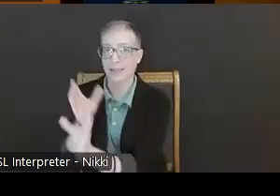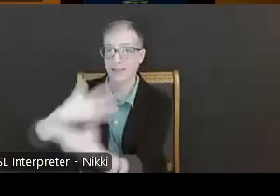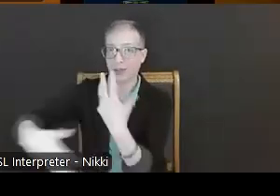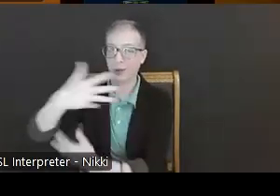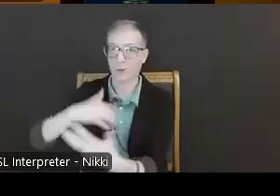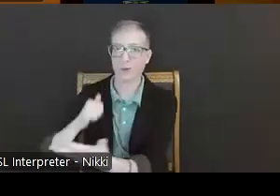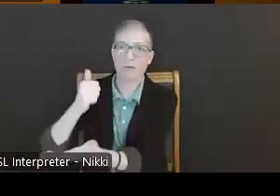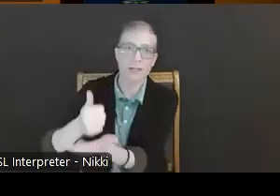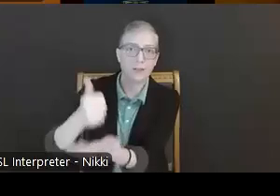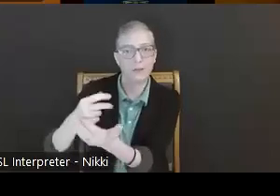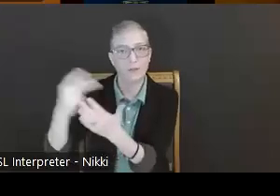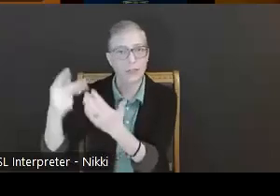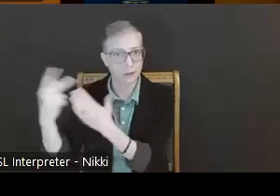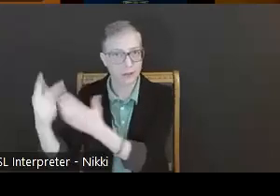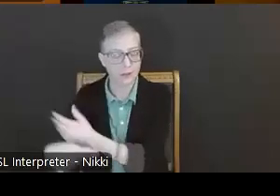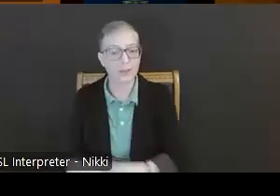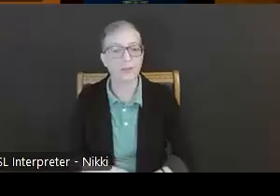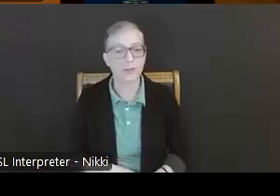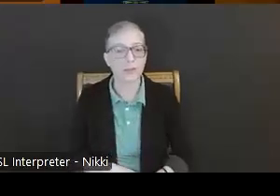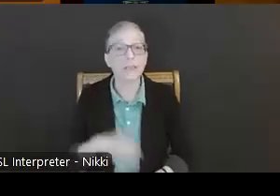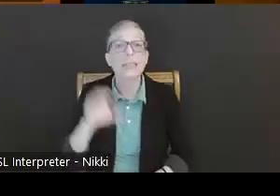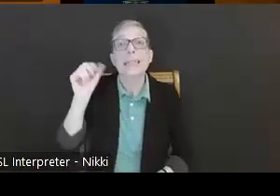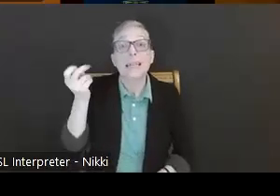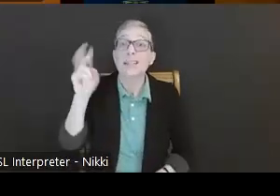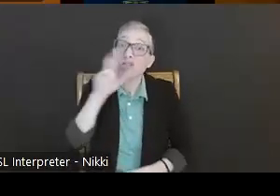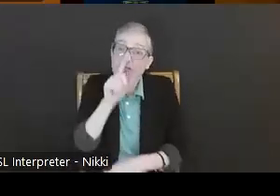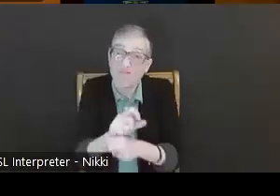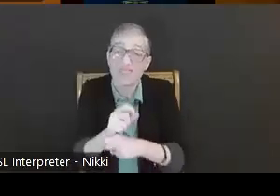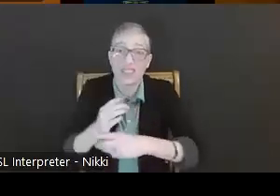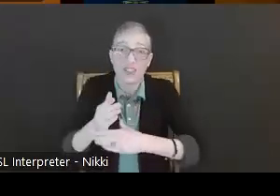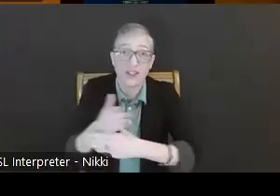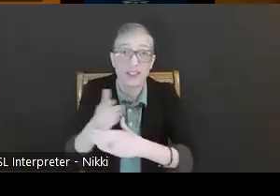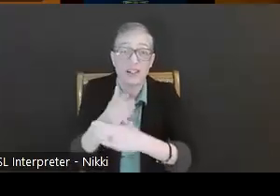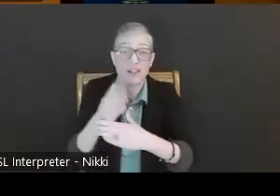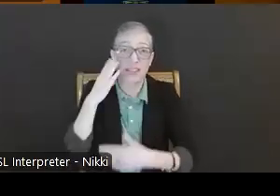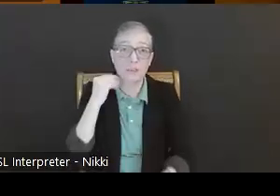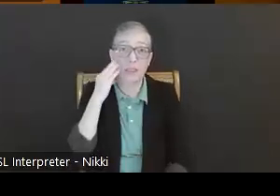cancer is really a shared experience um and that patients and and caregivers are